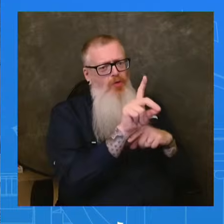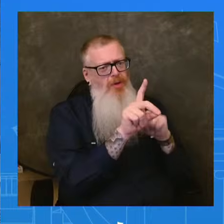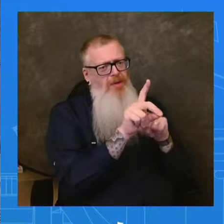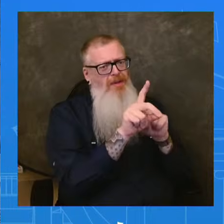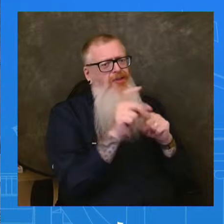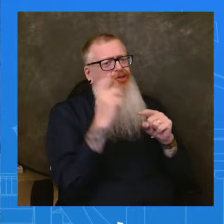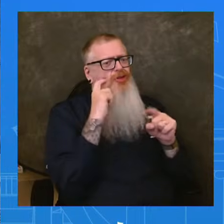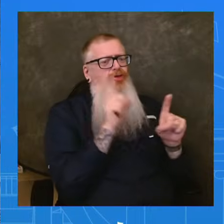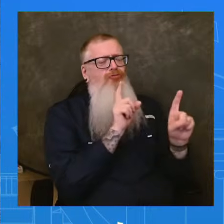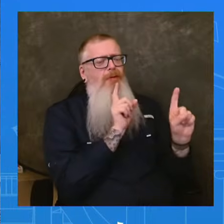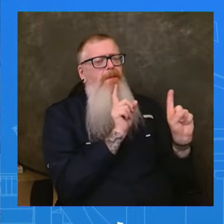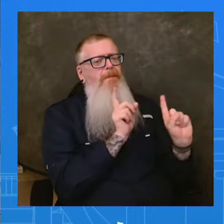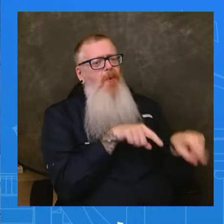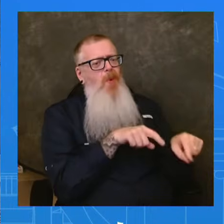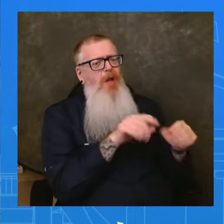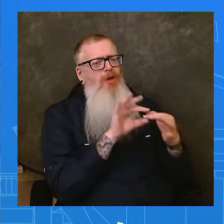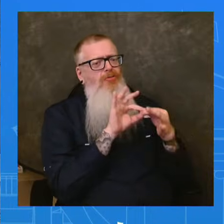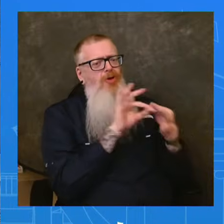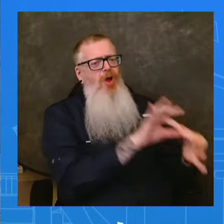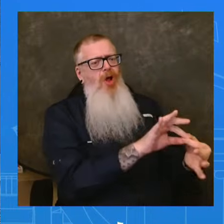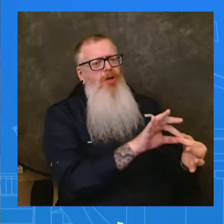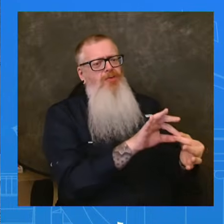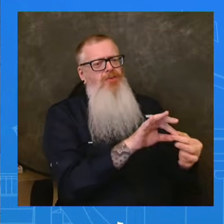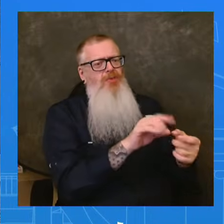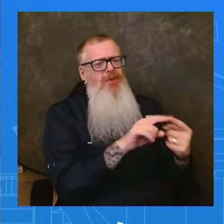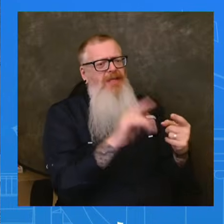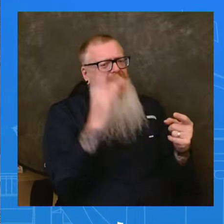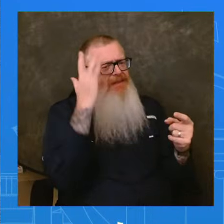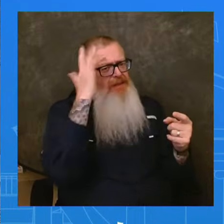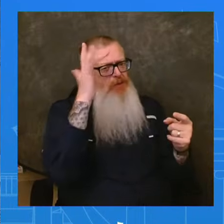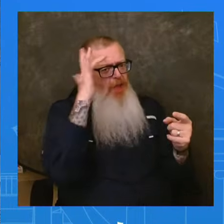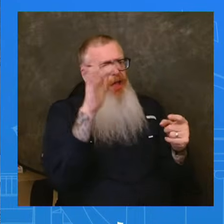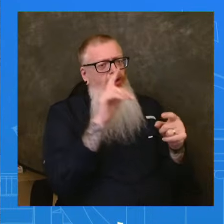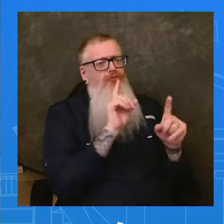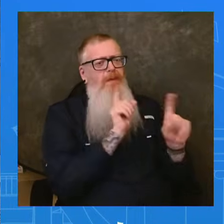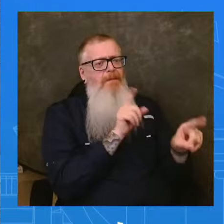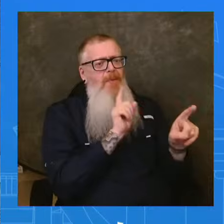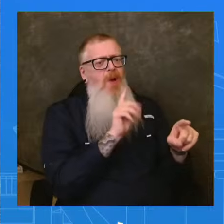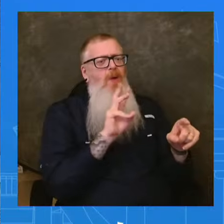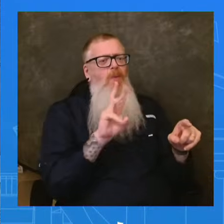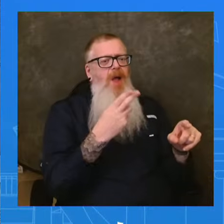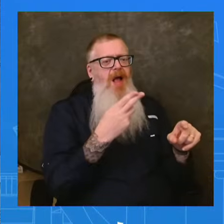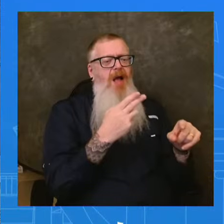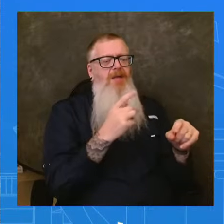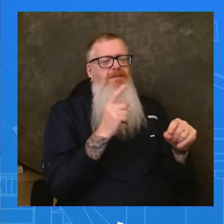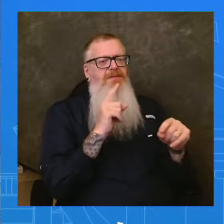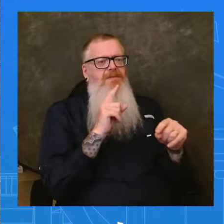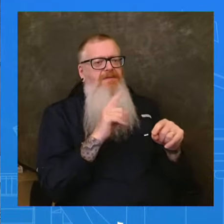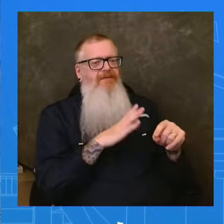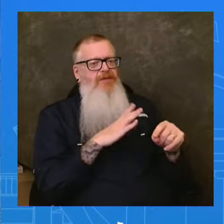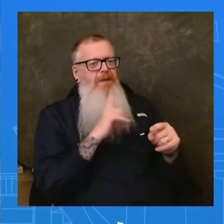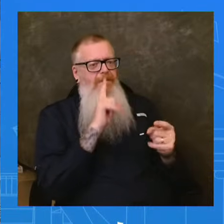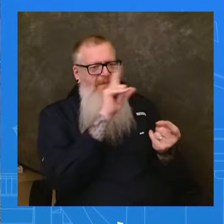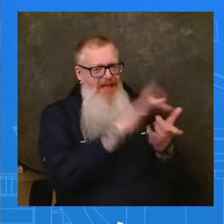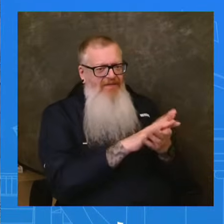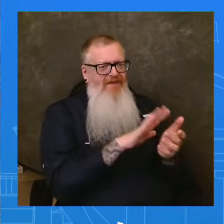that Russia would use a tactical nuclear weapon in Ukraine. I mean, is -- is -- that 50 percent odds number, is that accurate? And if so --